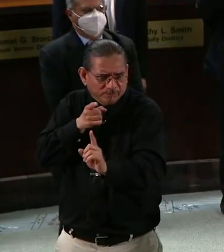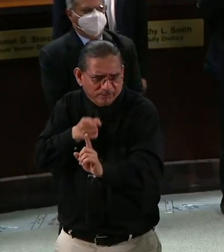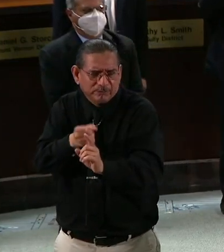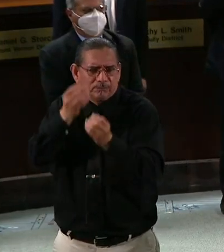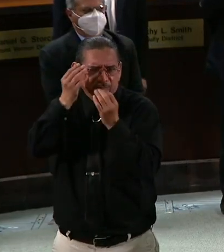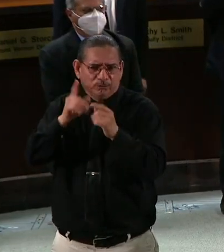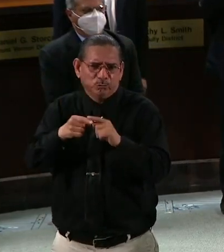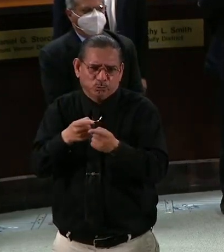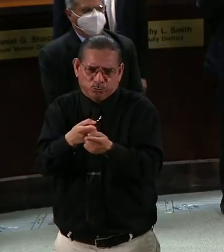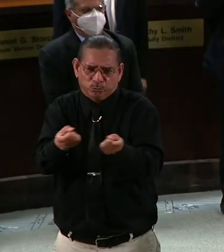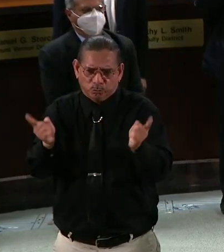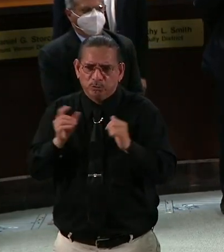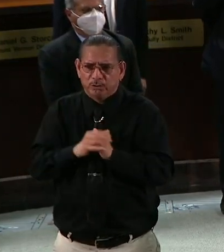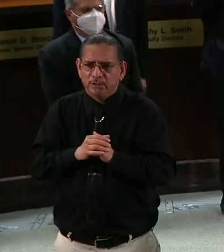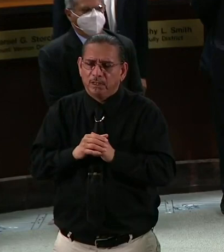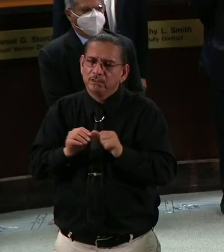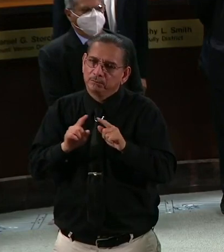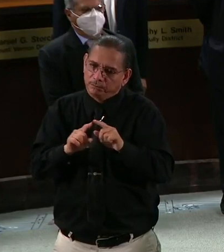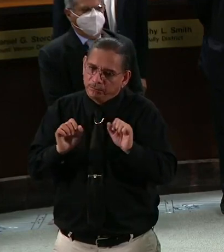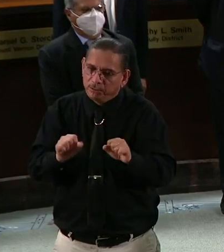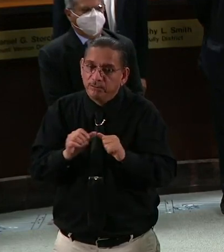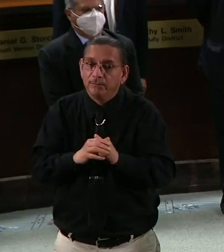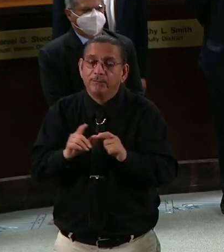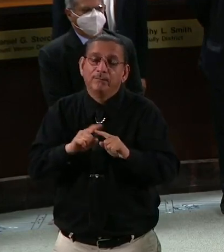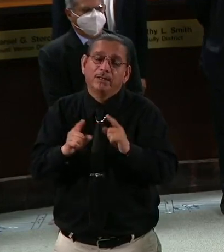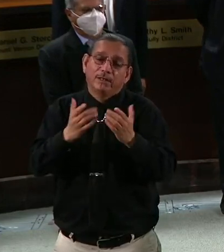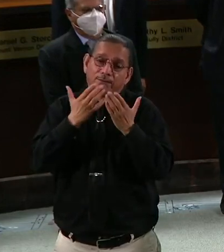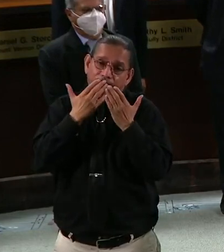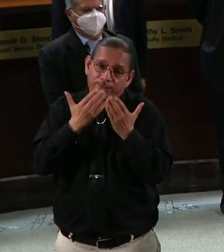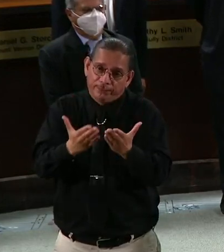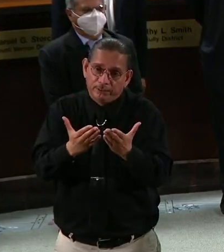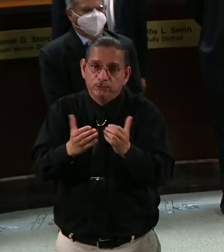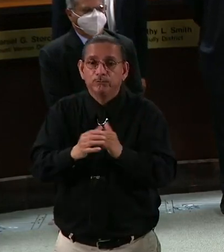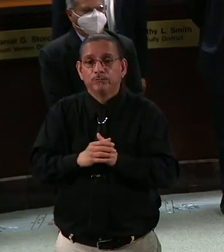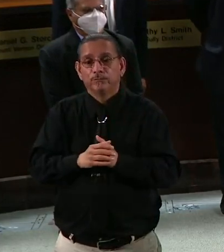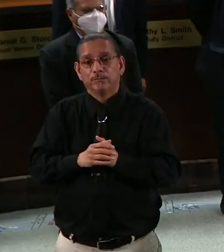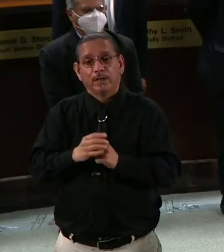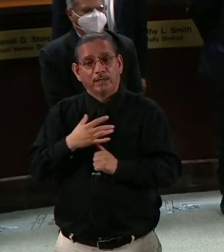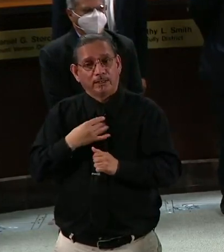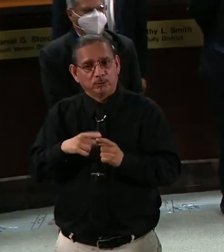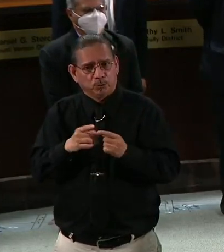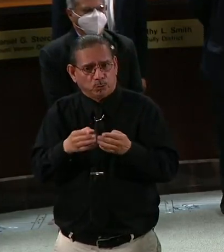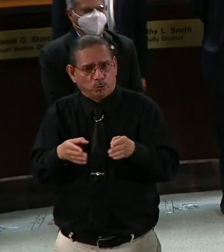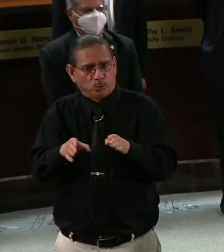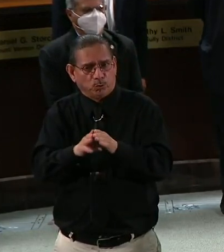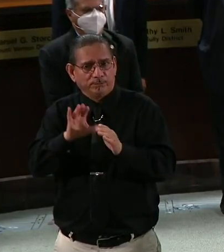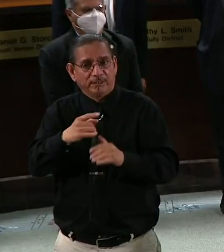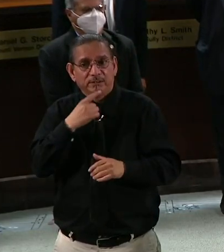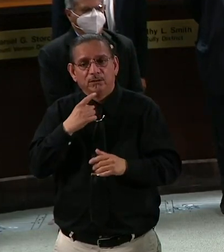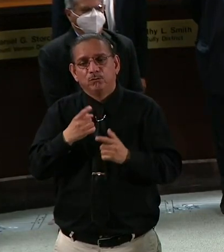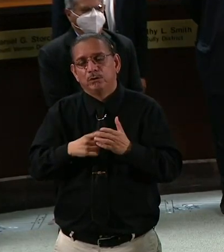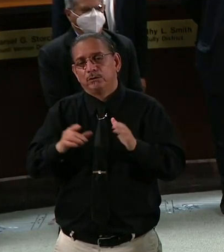SHOULD HAVE THAT- MORE SPECIFIC INFORMATION TO YOU IS AS SOON AS POSSIBLE BUT THANK YOU SO